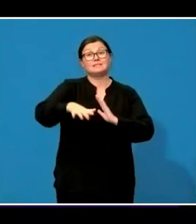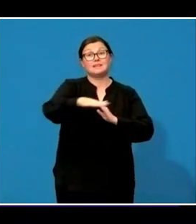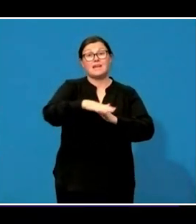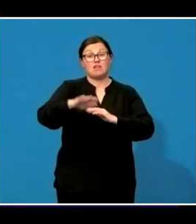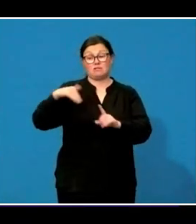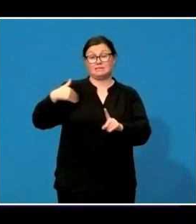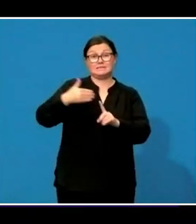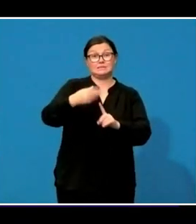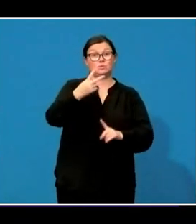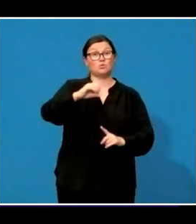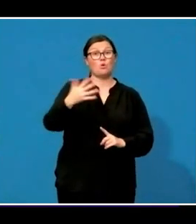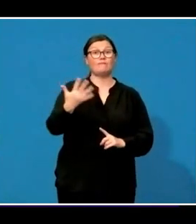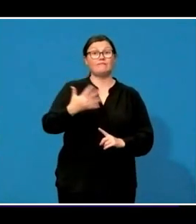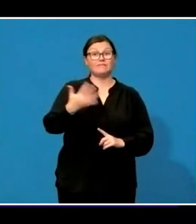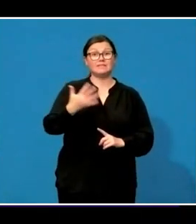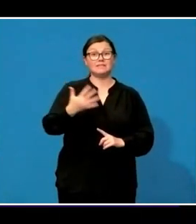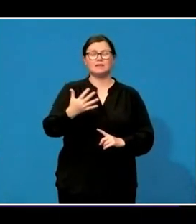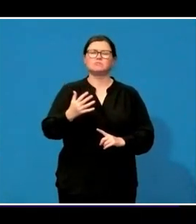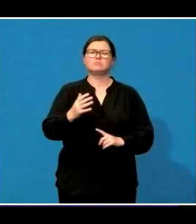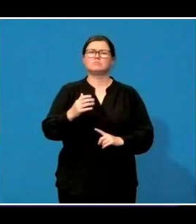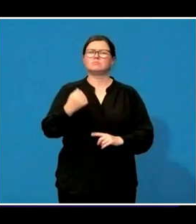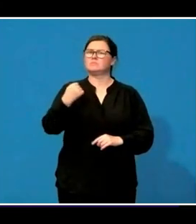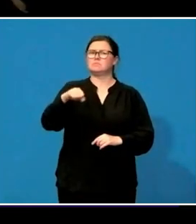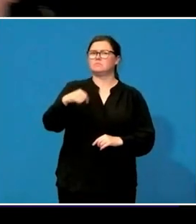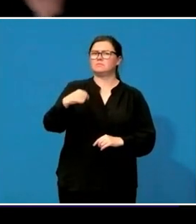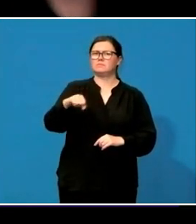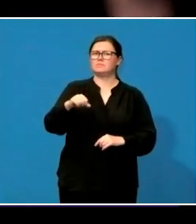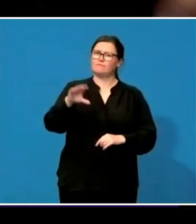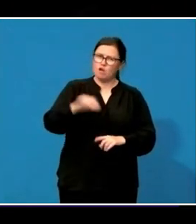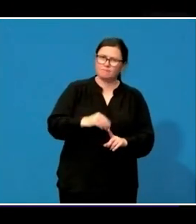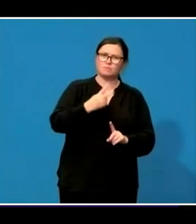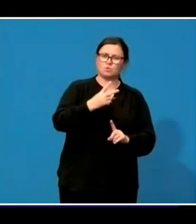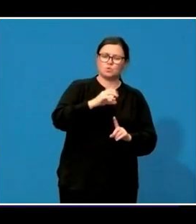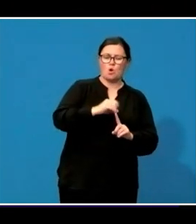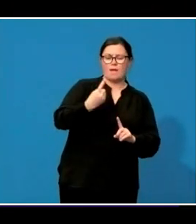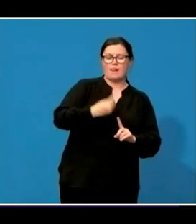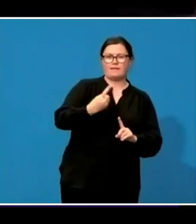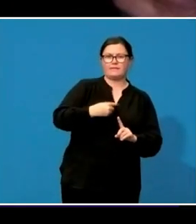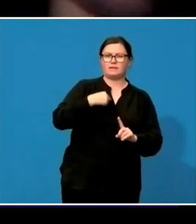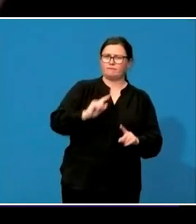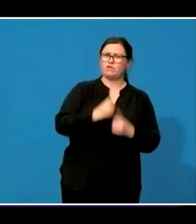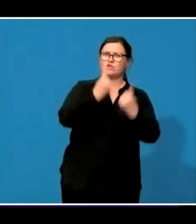That would be incorrect. It would be 2011 when I first started. Thank you.